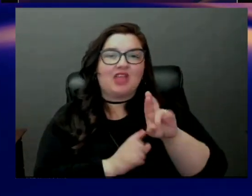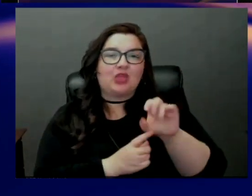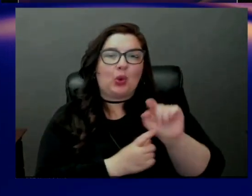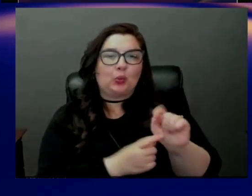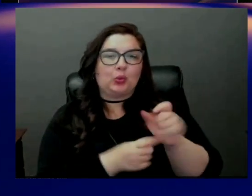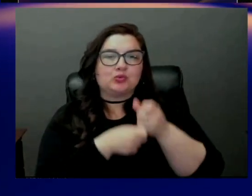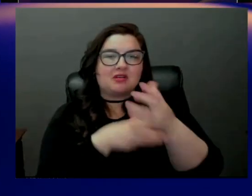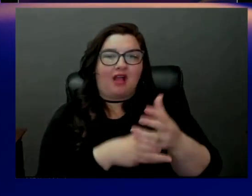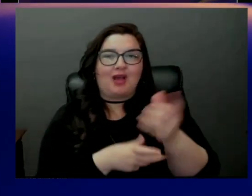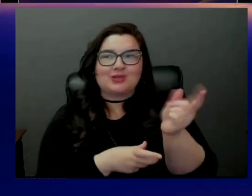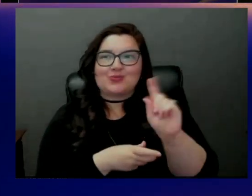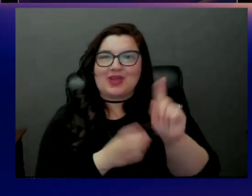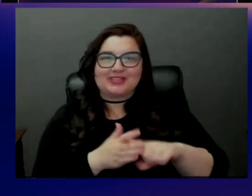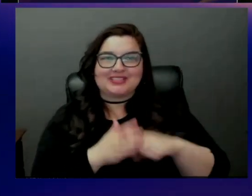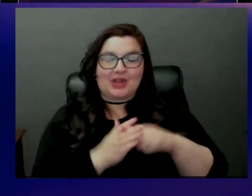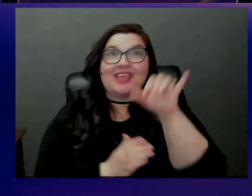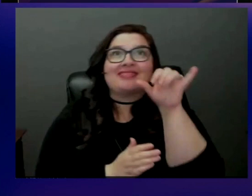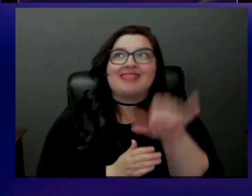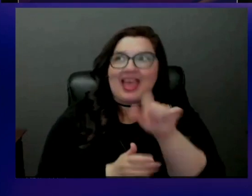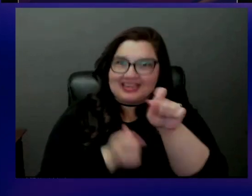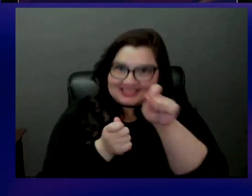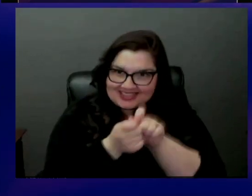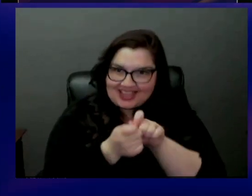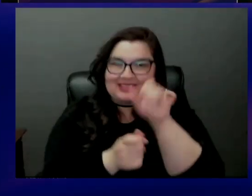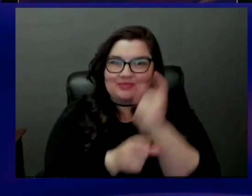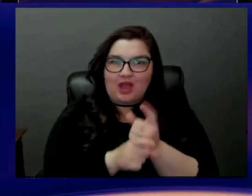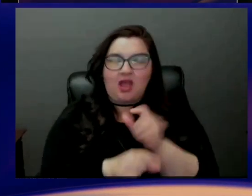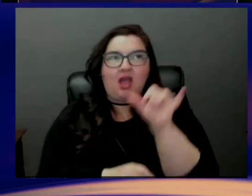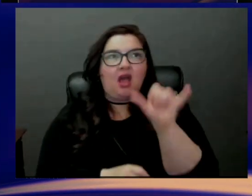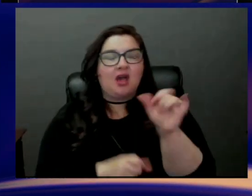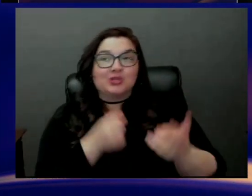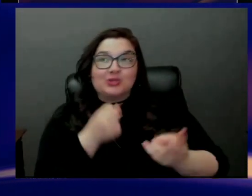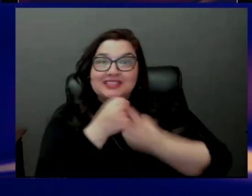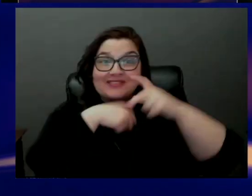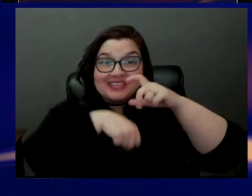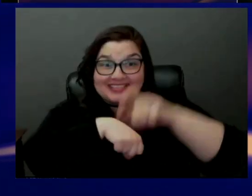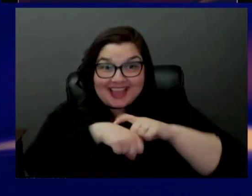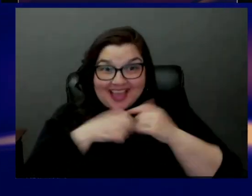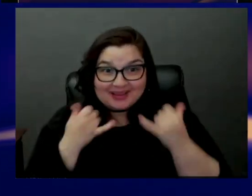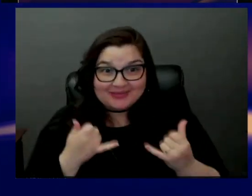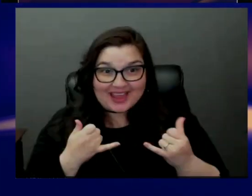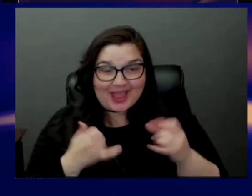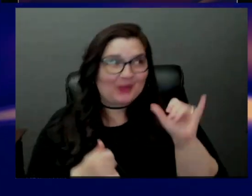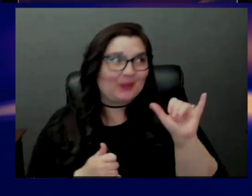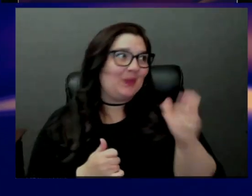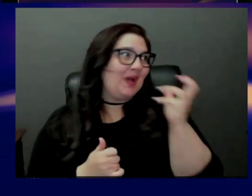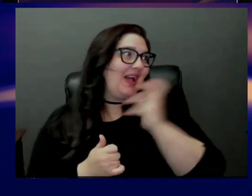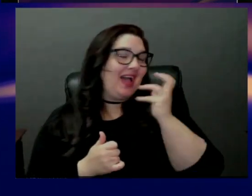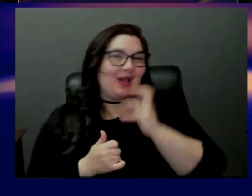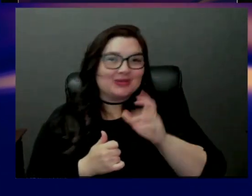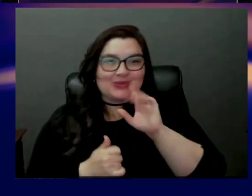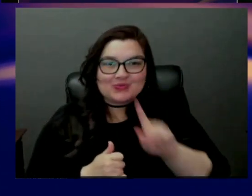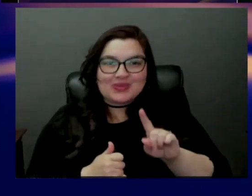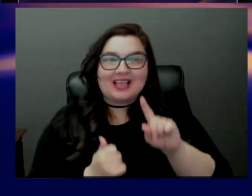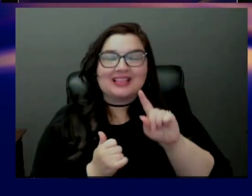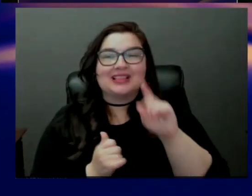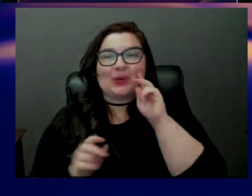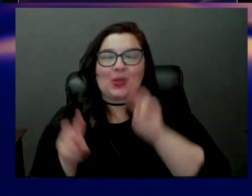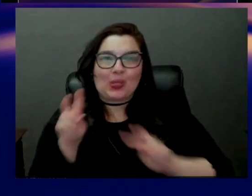That's exactly right. Wow, okay, so we're saving time now. Hugh and so instead of looking at logs across my end-to-end environment you know